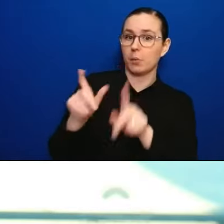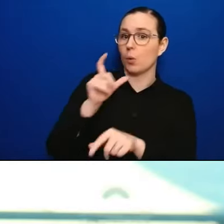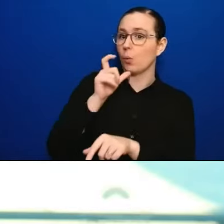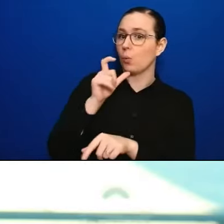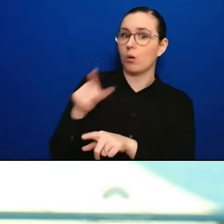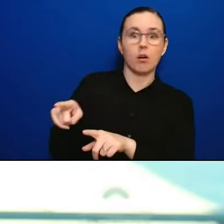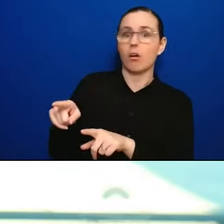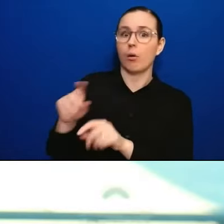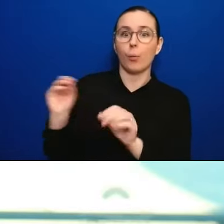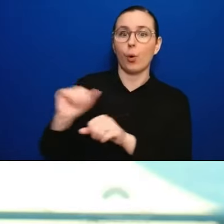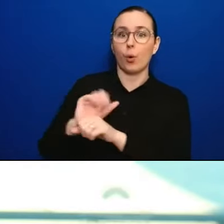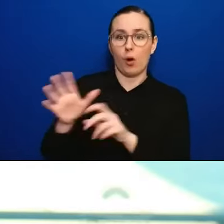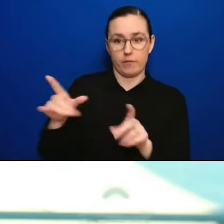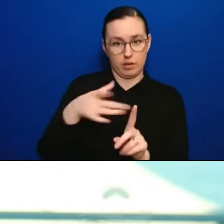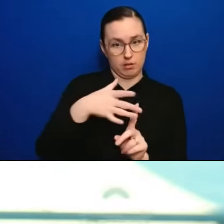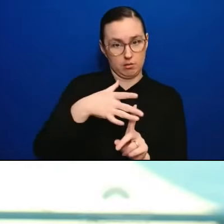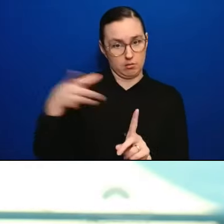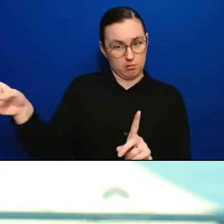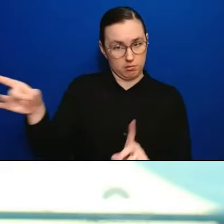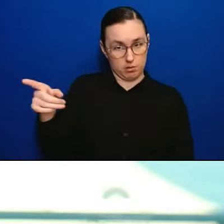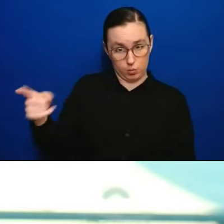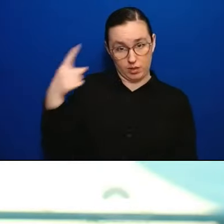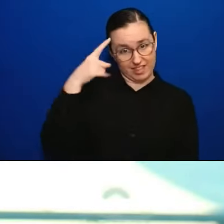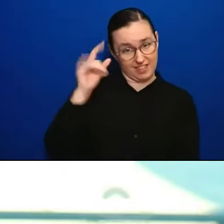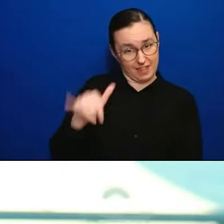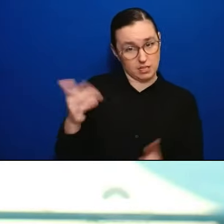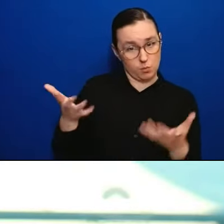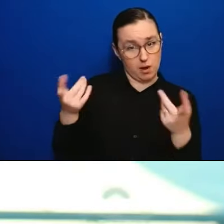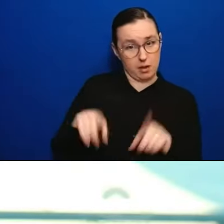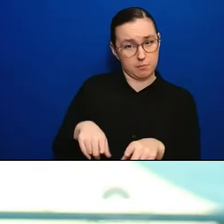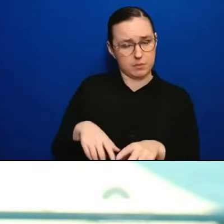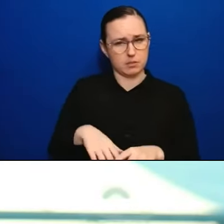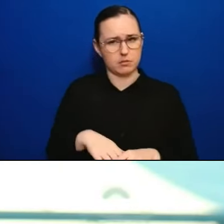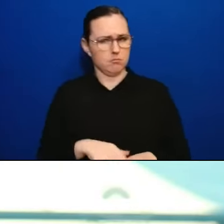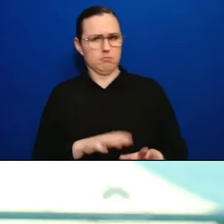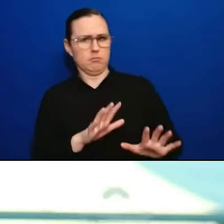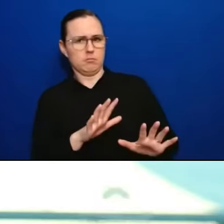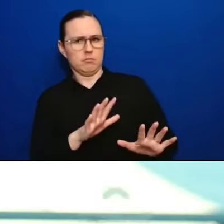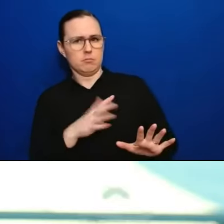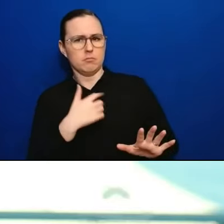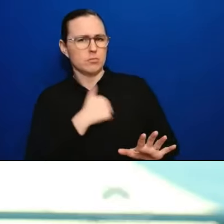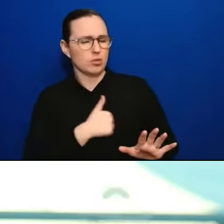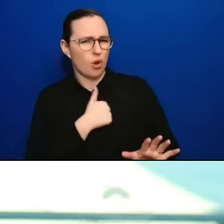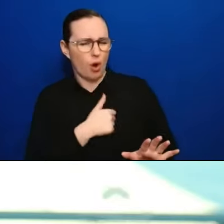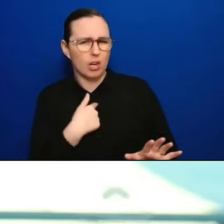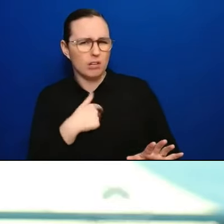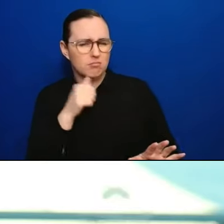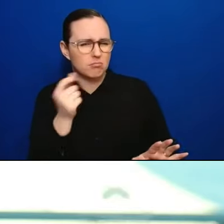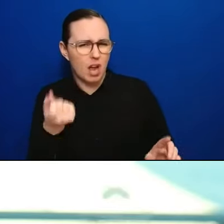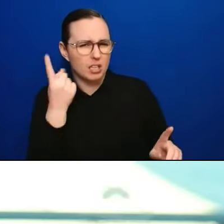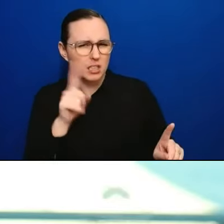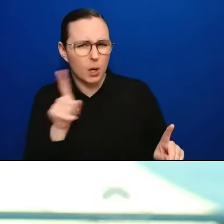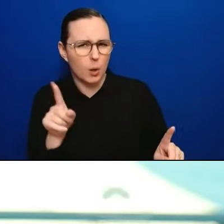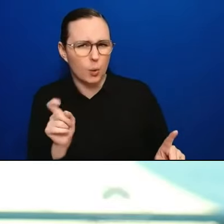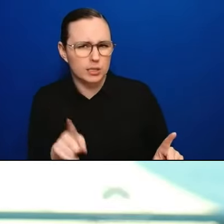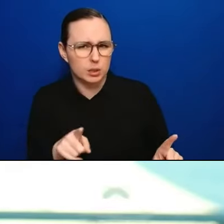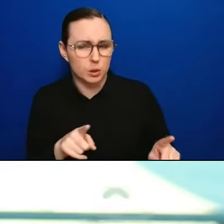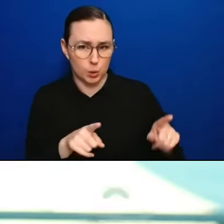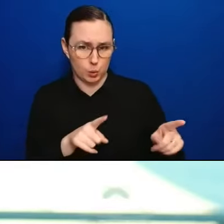in rooms with vaccinated people; how much is that a contributing factor? English and French, please.